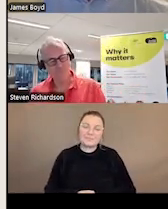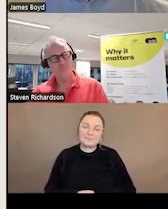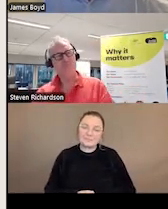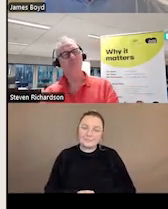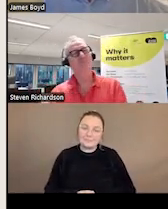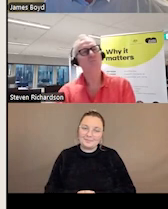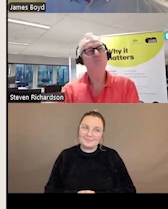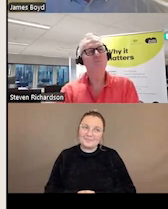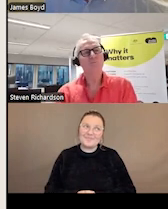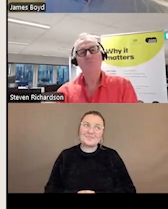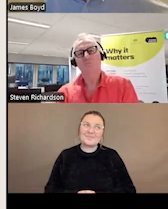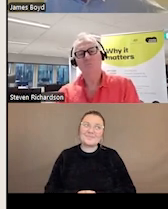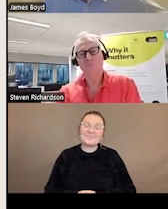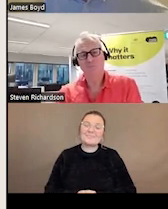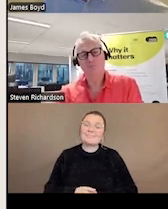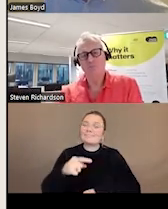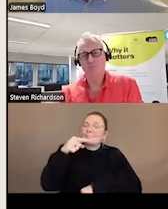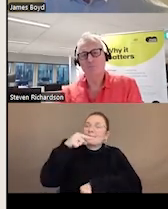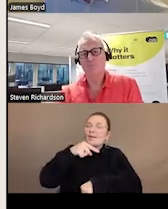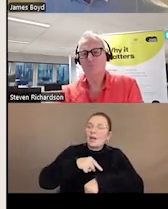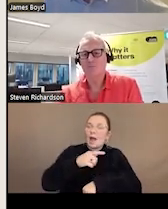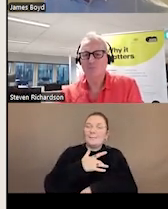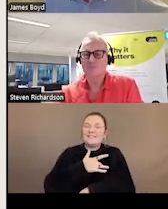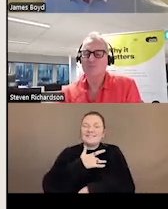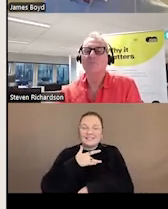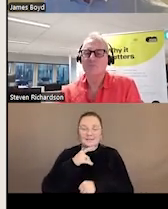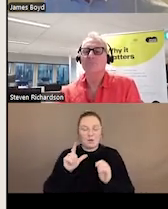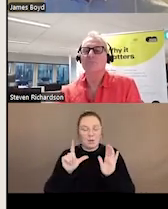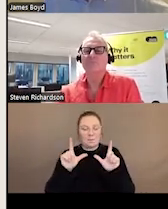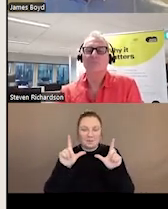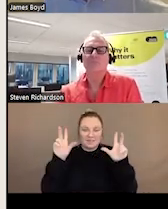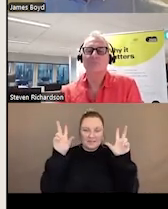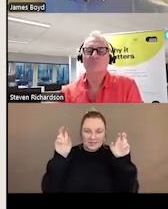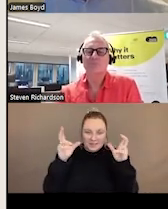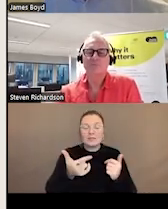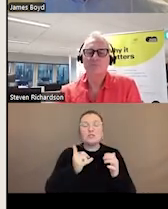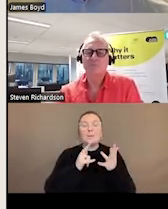It's a time sensitive moment. It is a concentrated moment in the year where